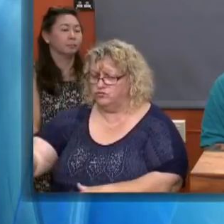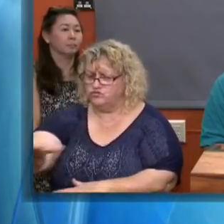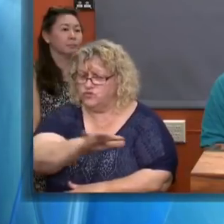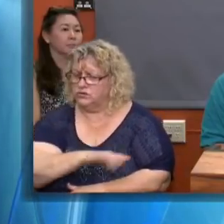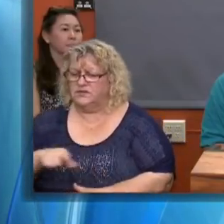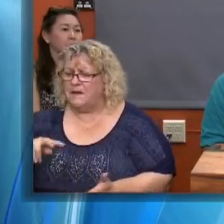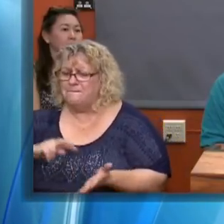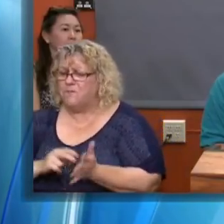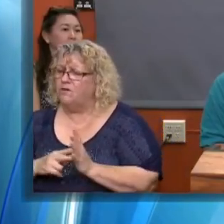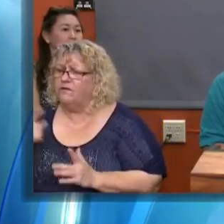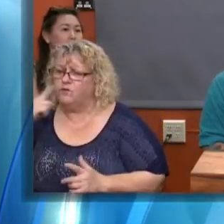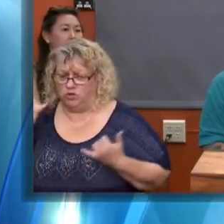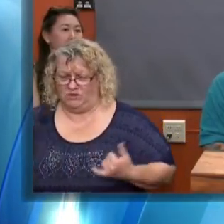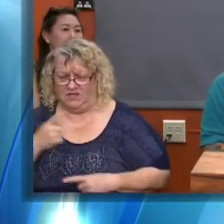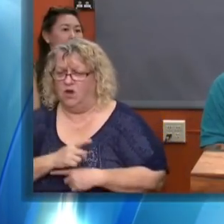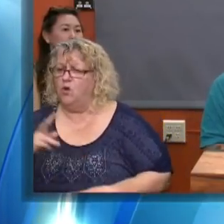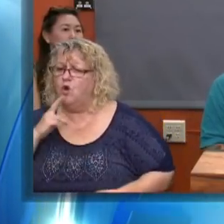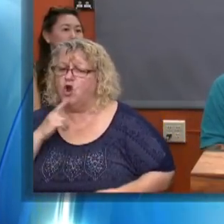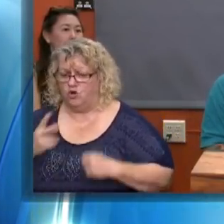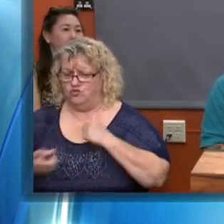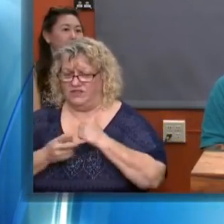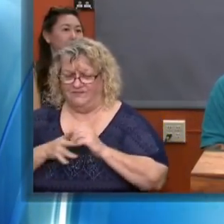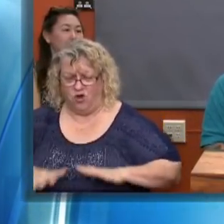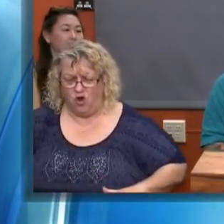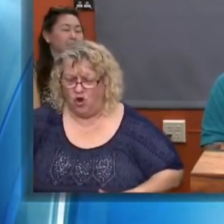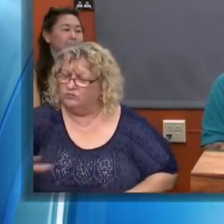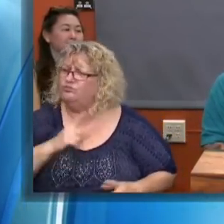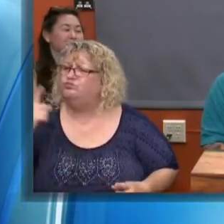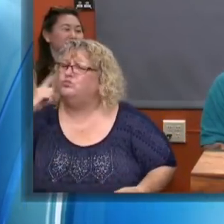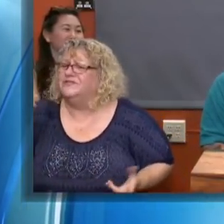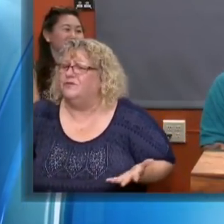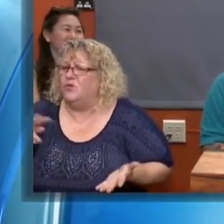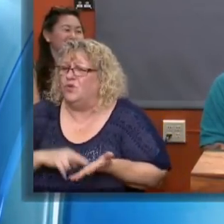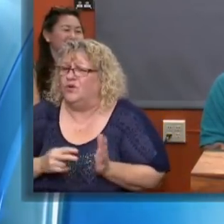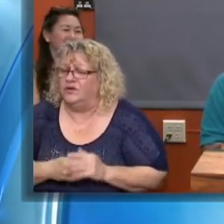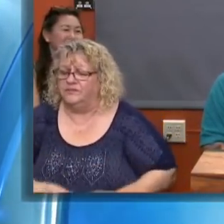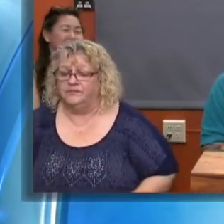THAT RESERVOIR. RESERVOIR WHAT IS ITS MAIN